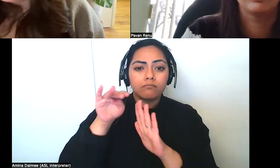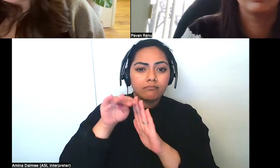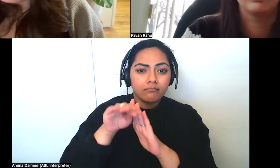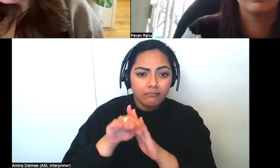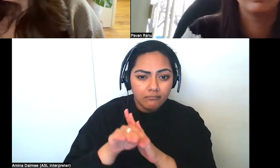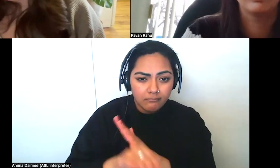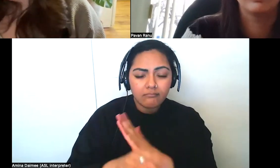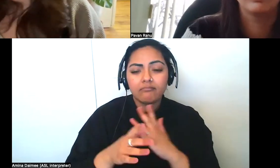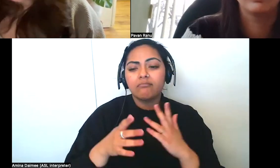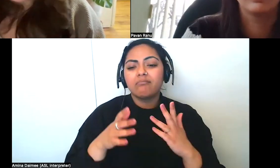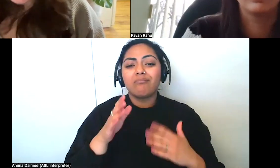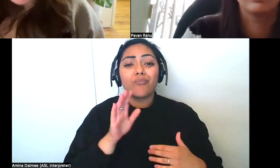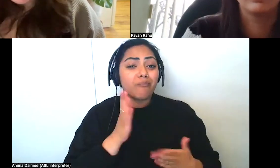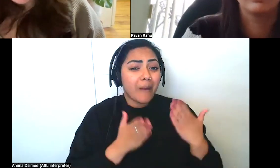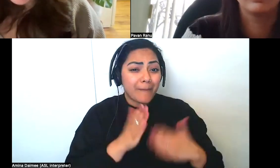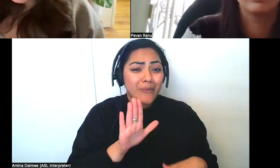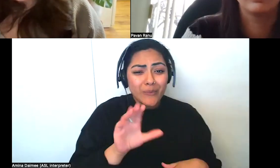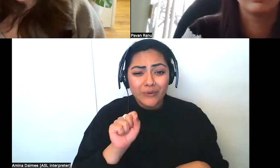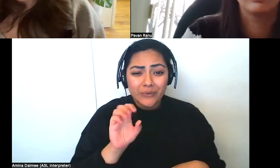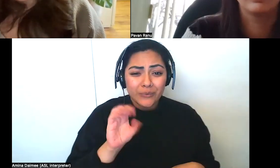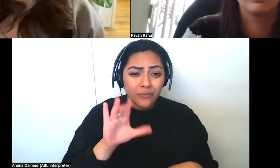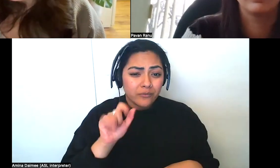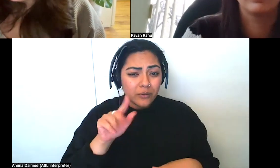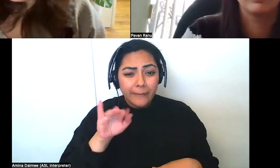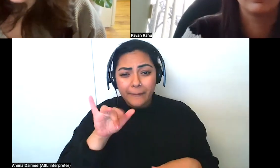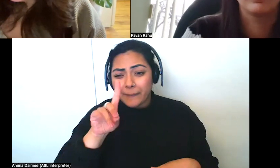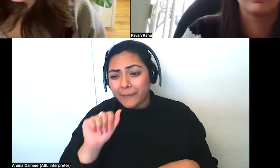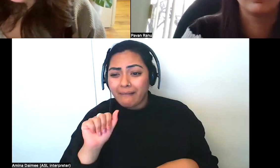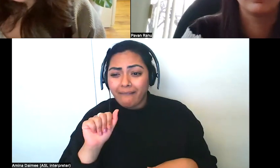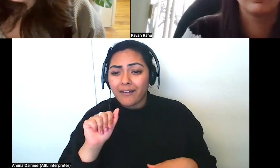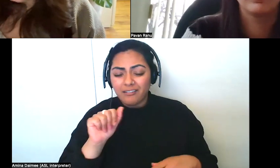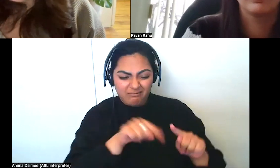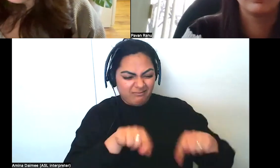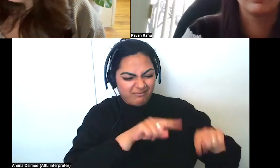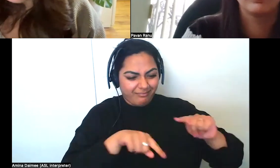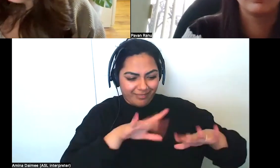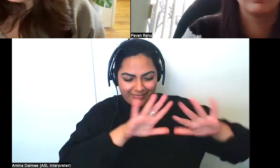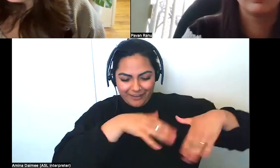social media algorithms have been pointing you in a direction that may not be widely popular.